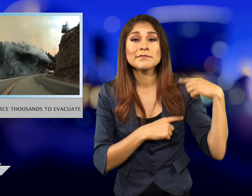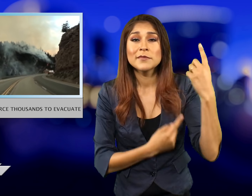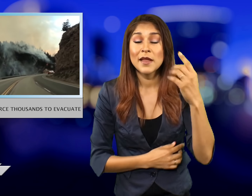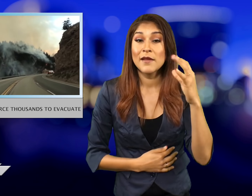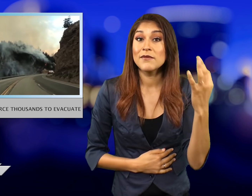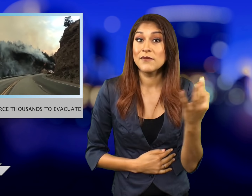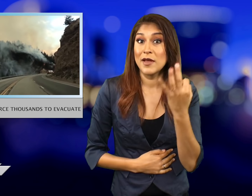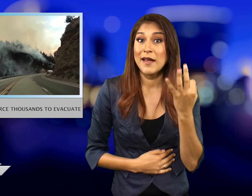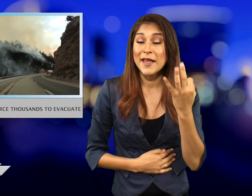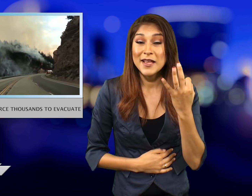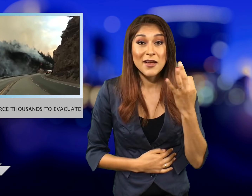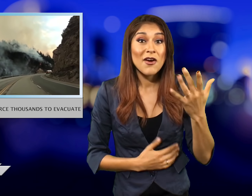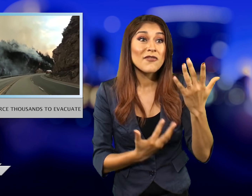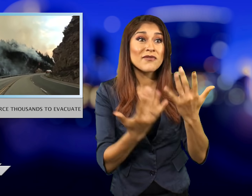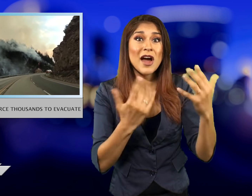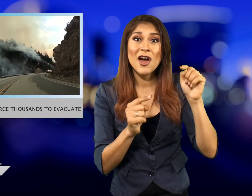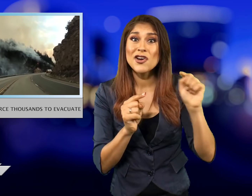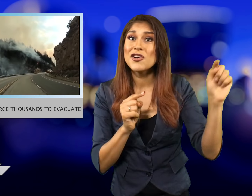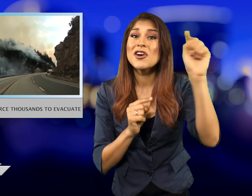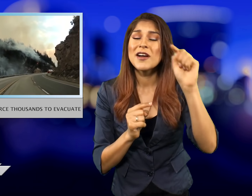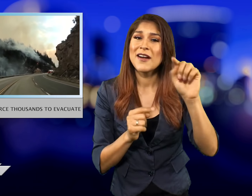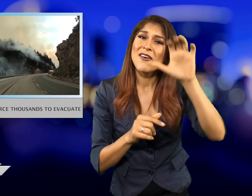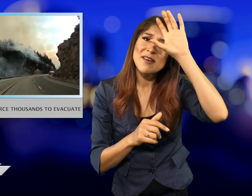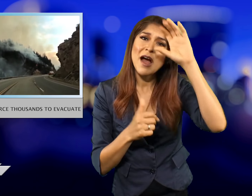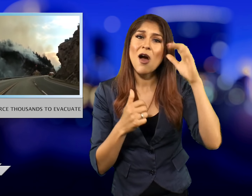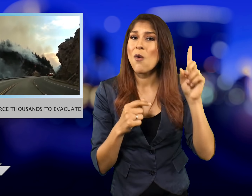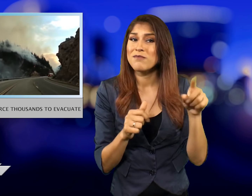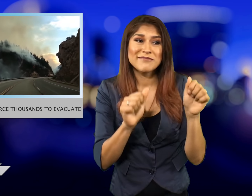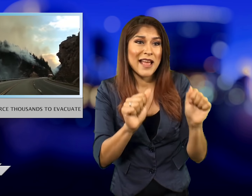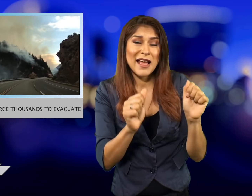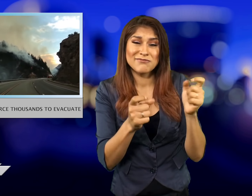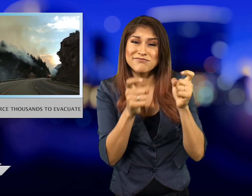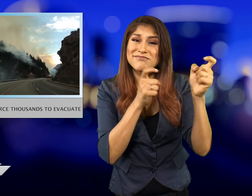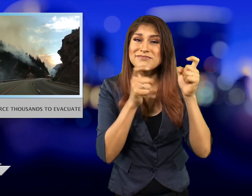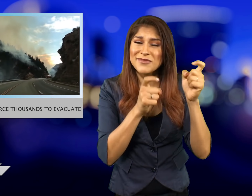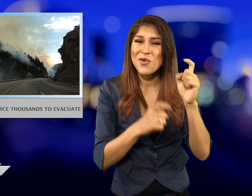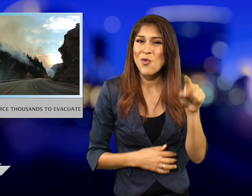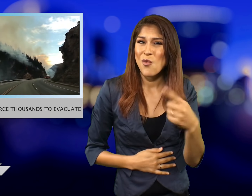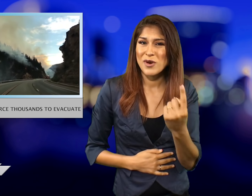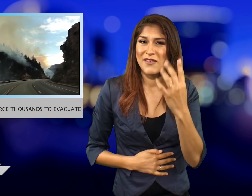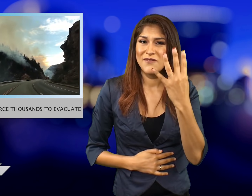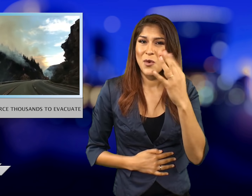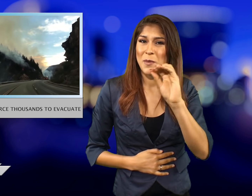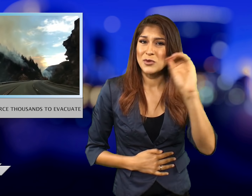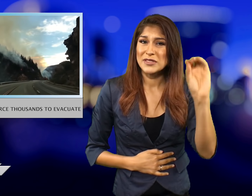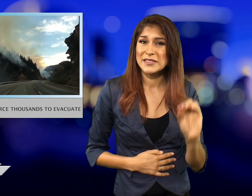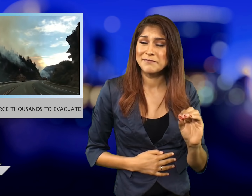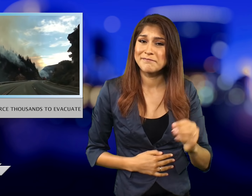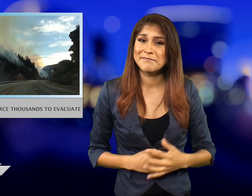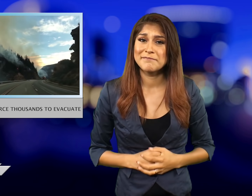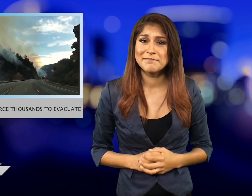As of Friday the fire was only 4% contained.